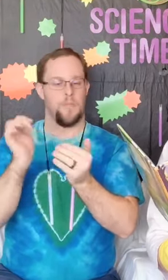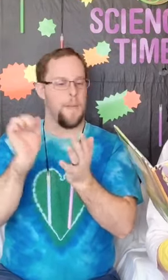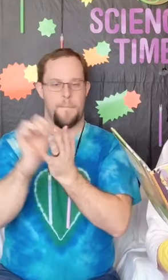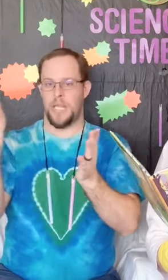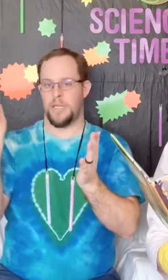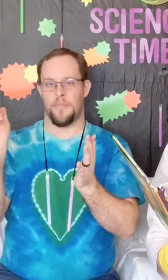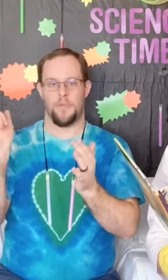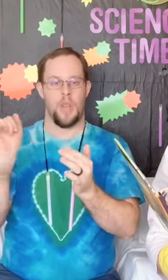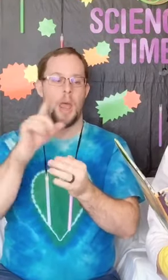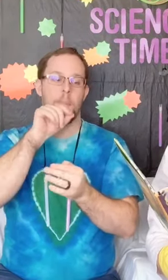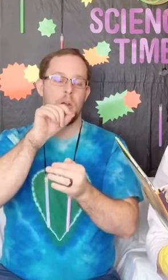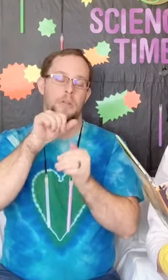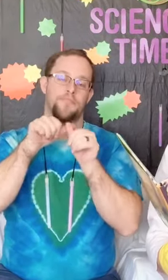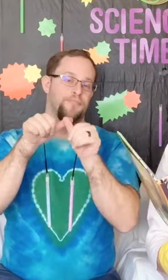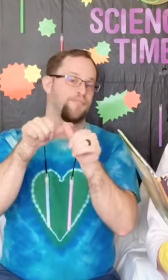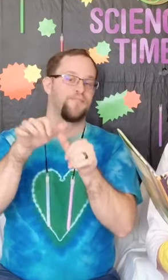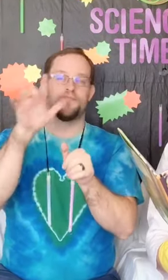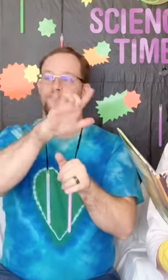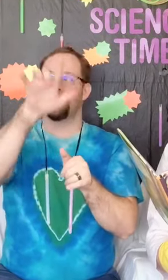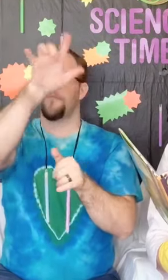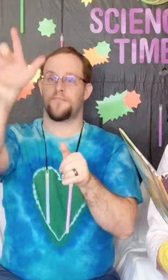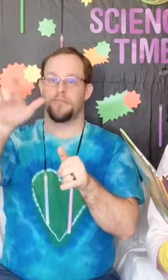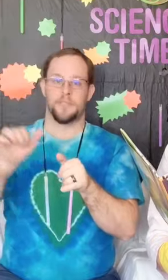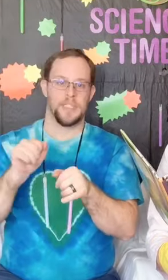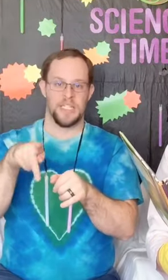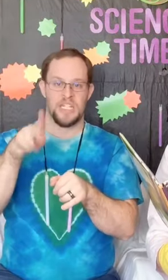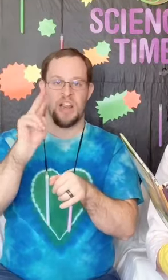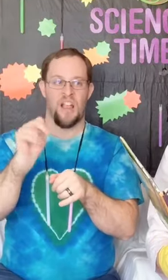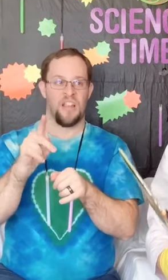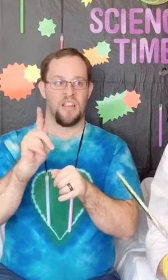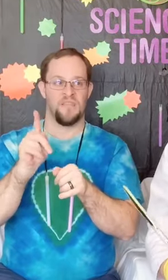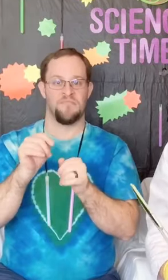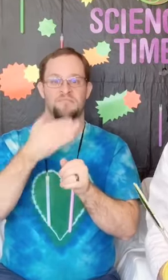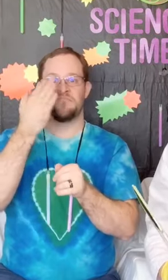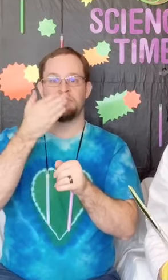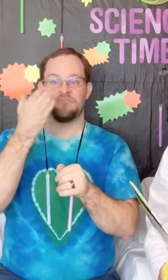The birds kept flying away, and skunks stinking simultaneously was proving